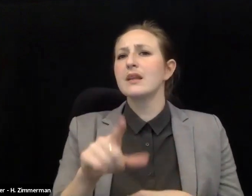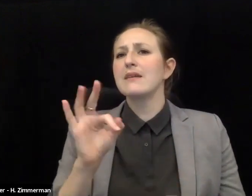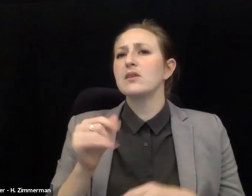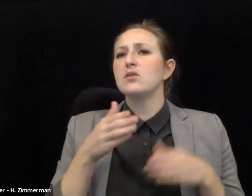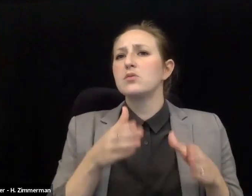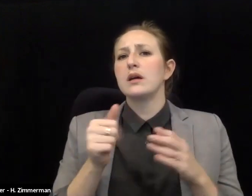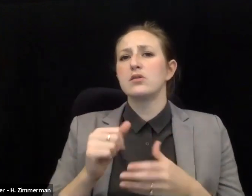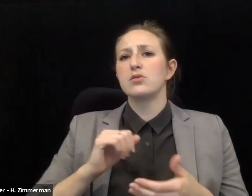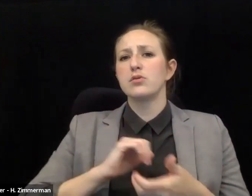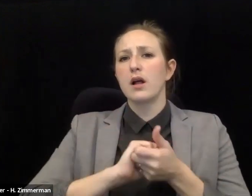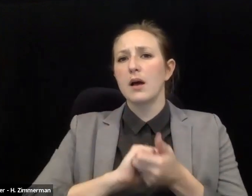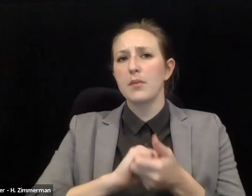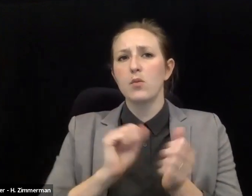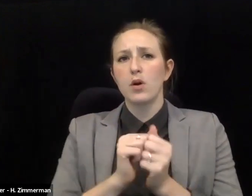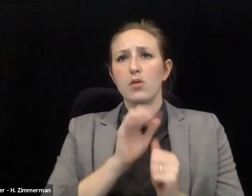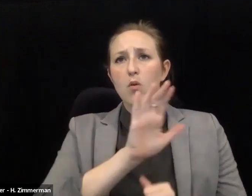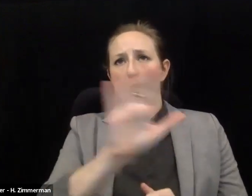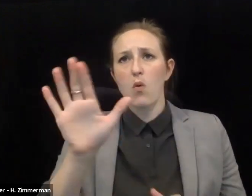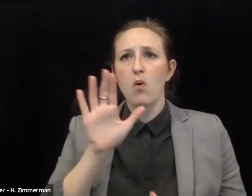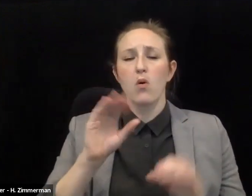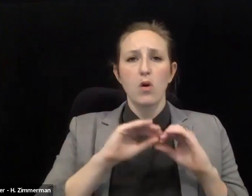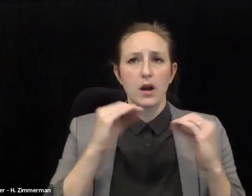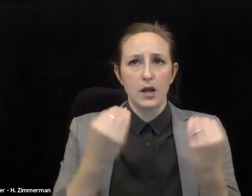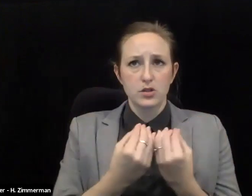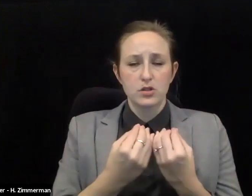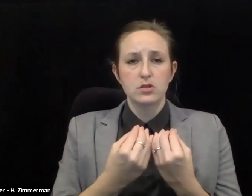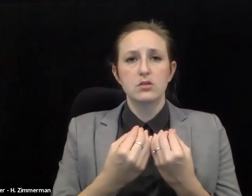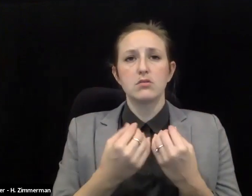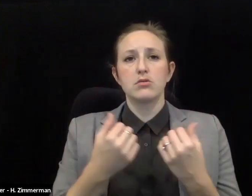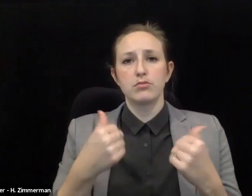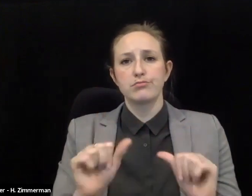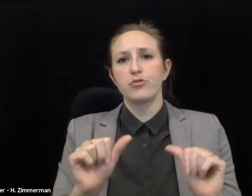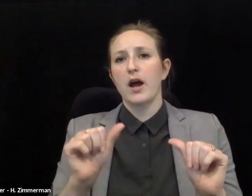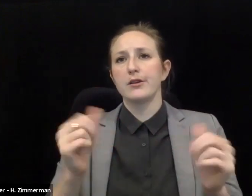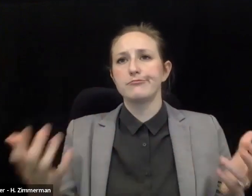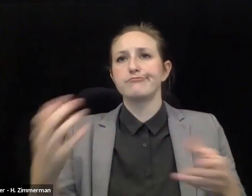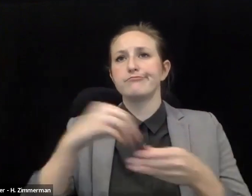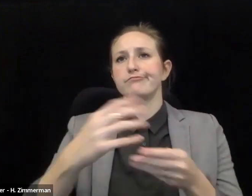with your organization's to arrange virtual options throughout the pandemic. Any thoughts